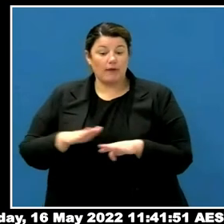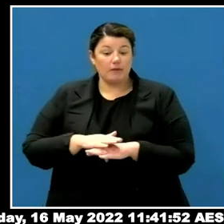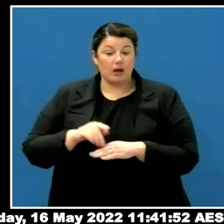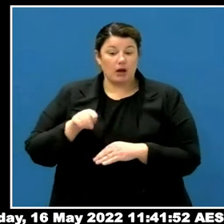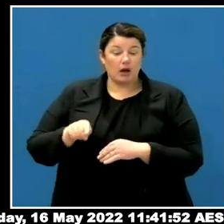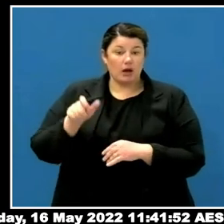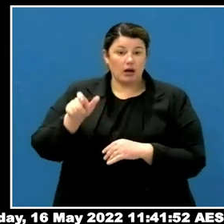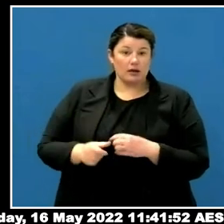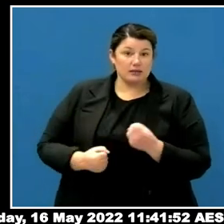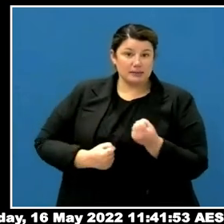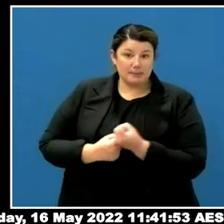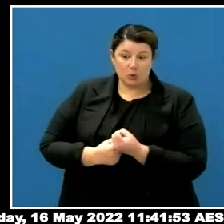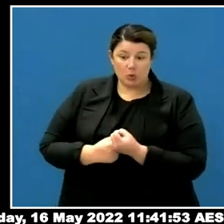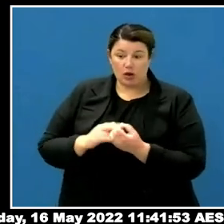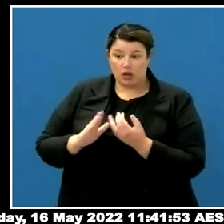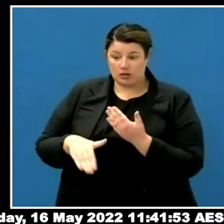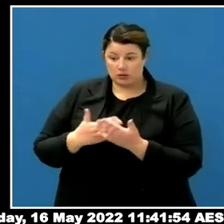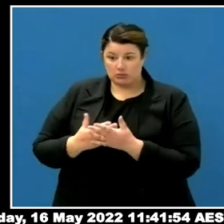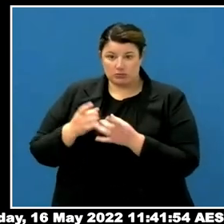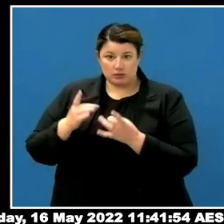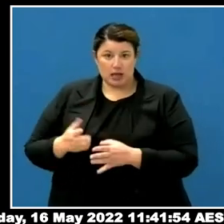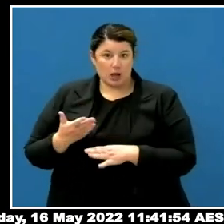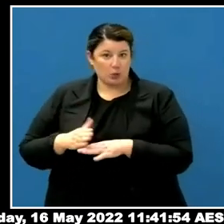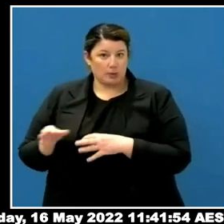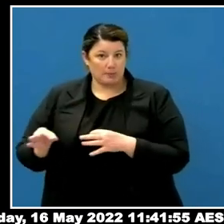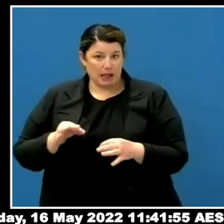Yes. MR FOGARTY: Your signature is on that last page?